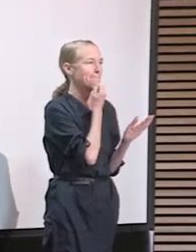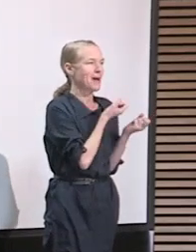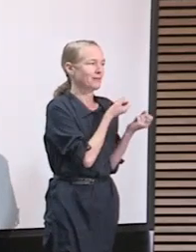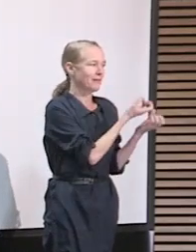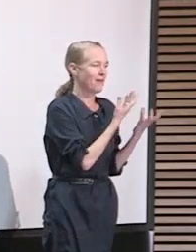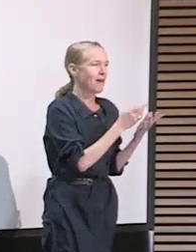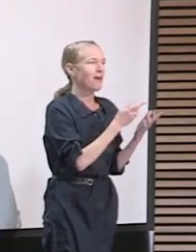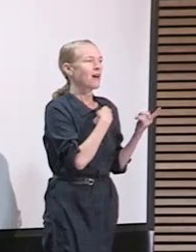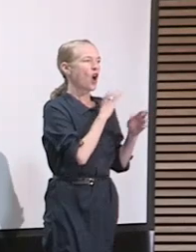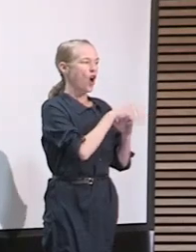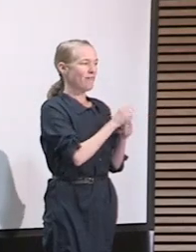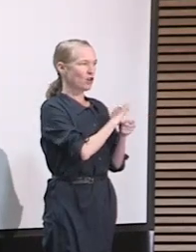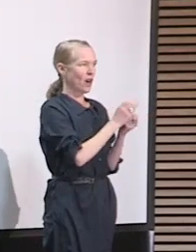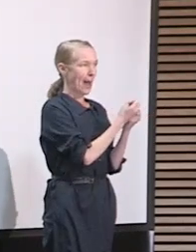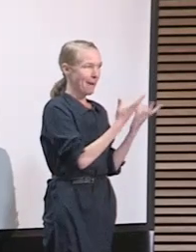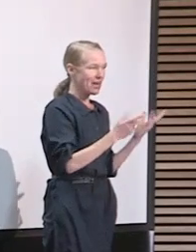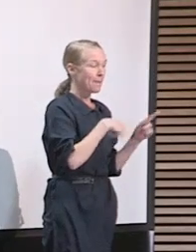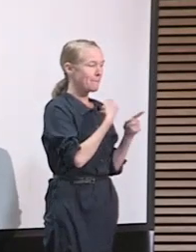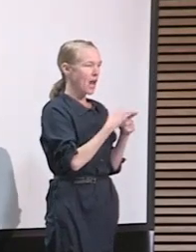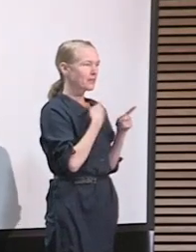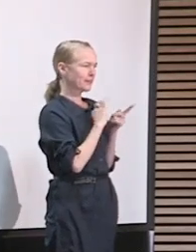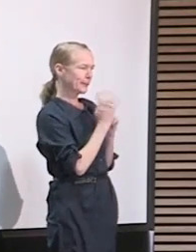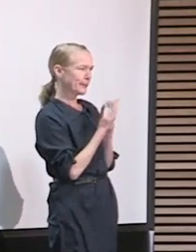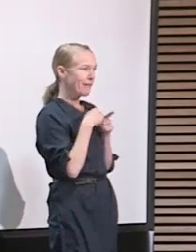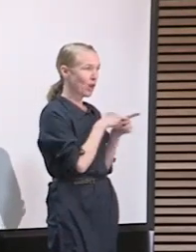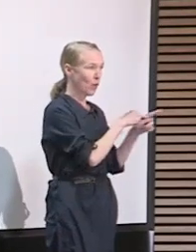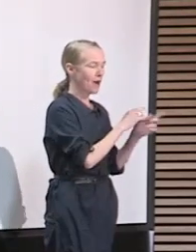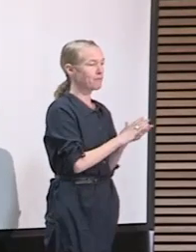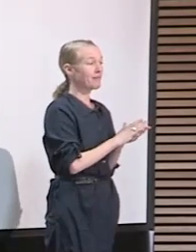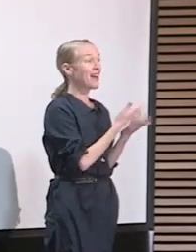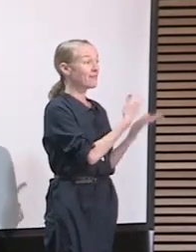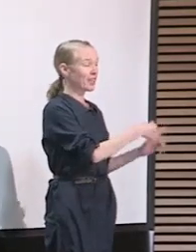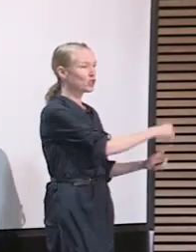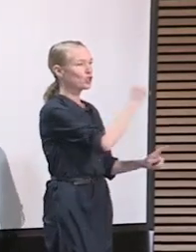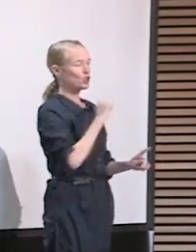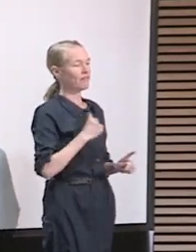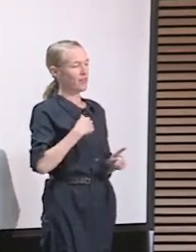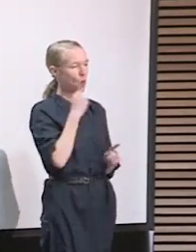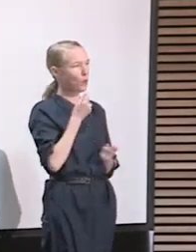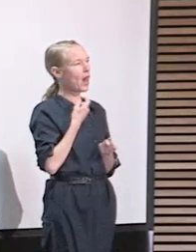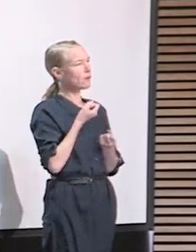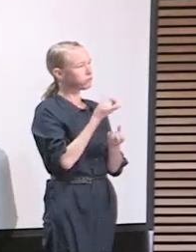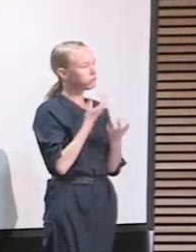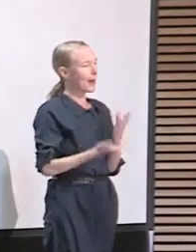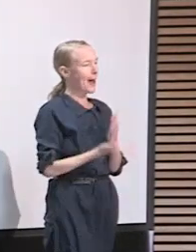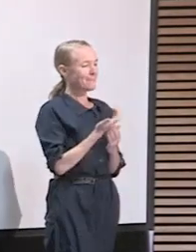today the Director-General will provide the most up-to-date information on the cases and talk about contact tracing. I will follow up with